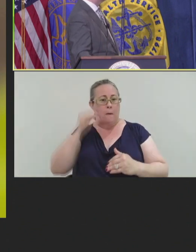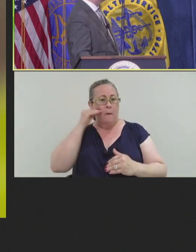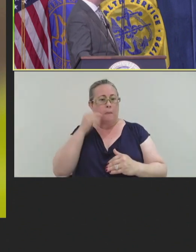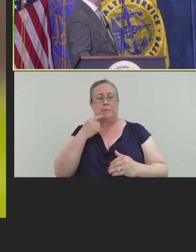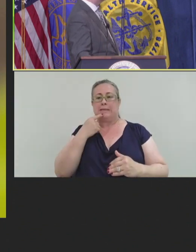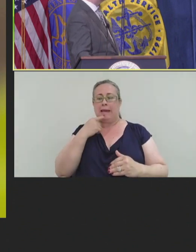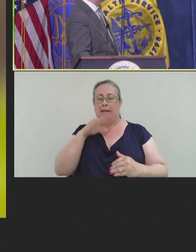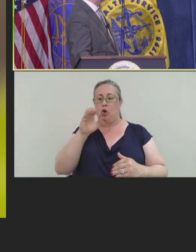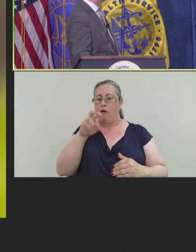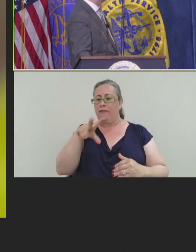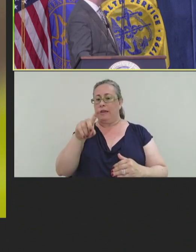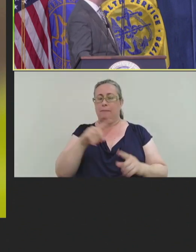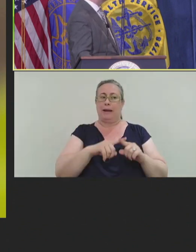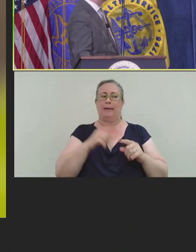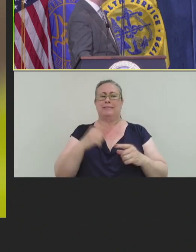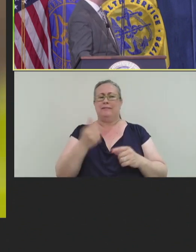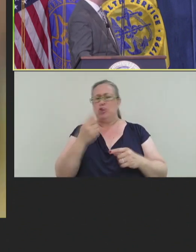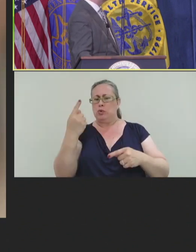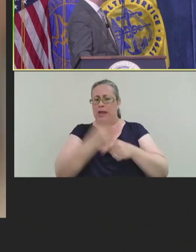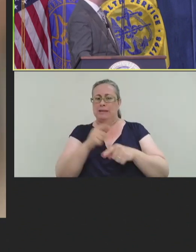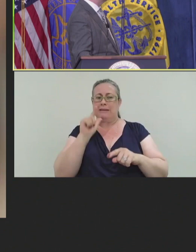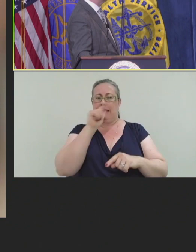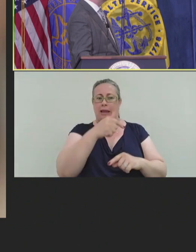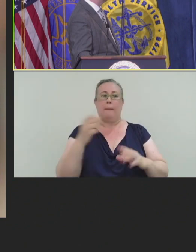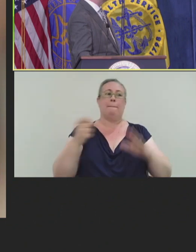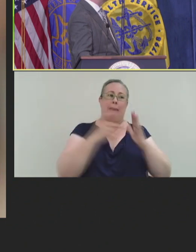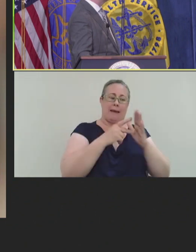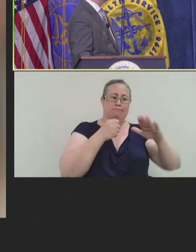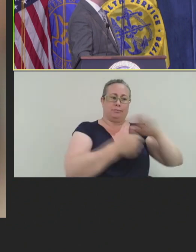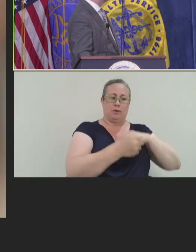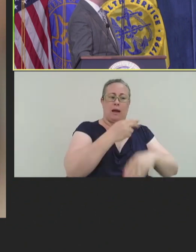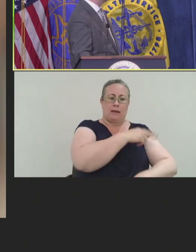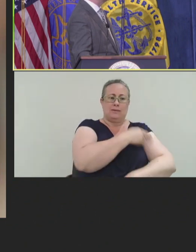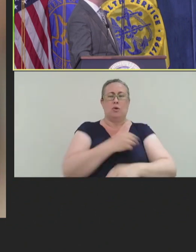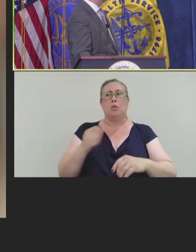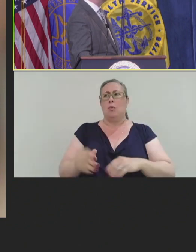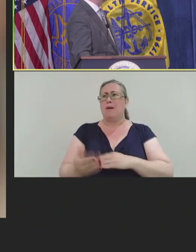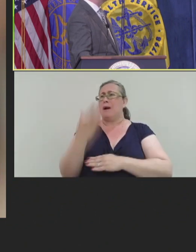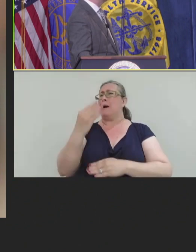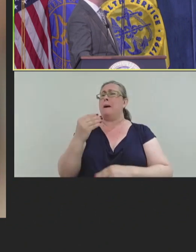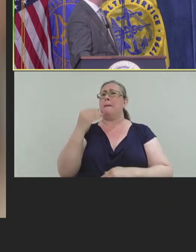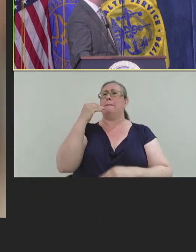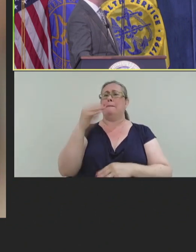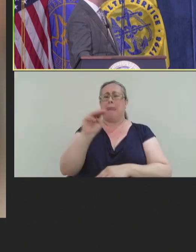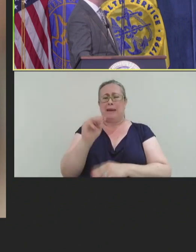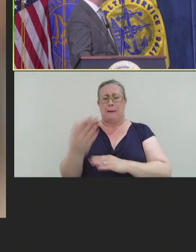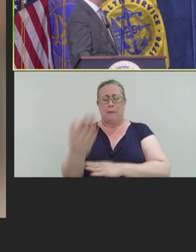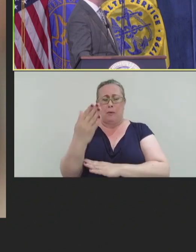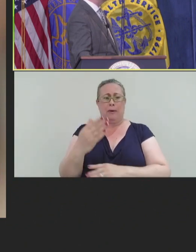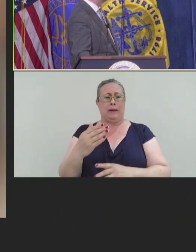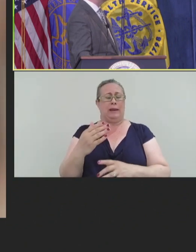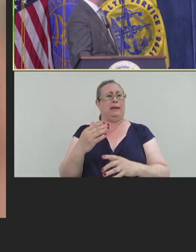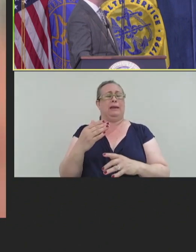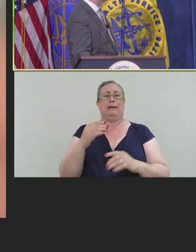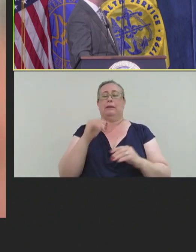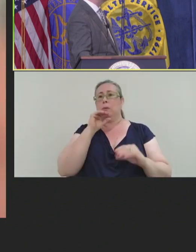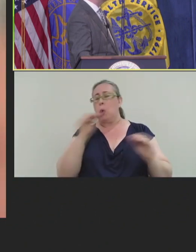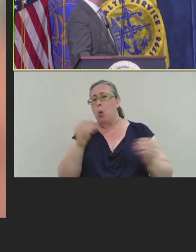Ravi Baichwal: But days later, he was back in the hospital. Jessica Coletti: He woke up Monday morning, didn't talk, didn't move. And the rash started on his cheeks, on his face,